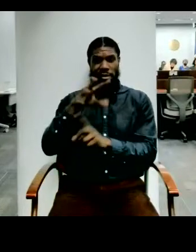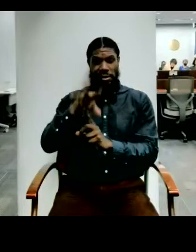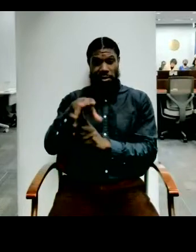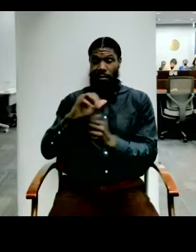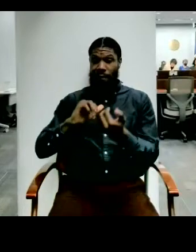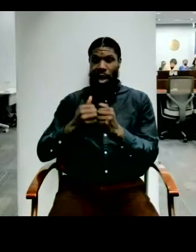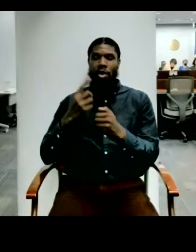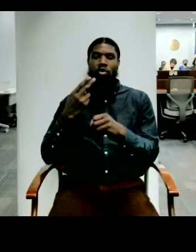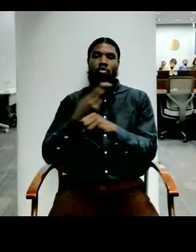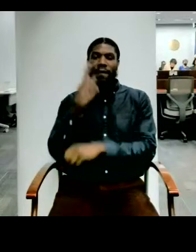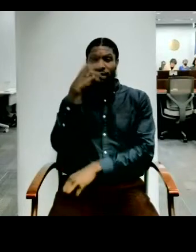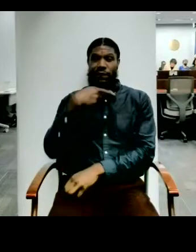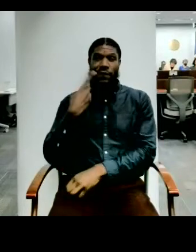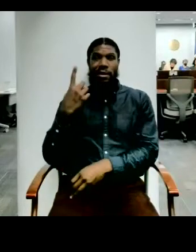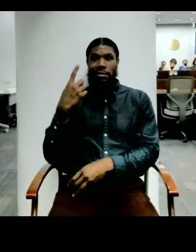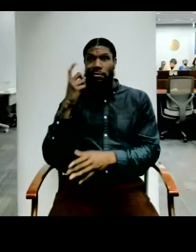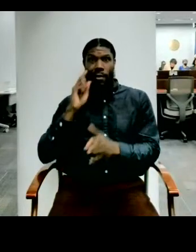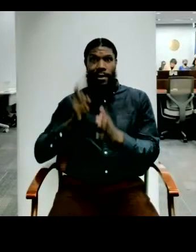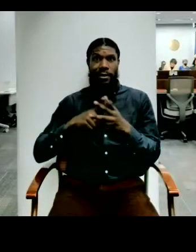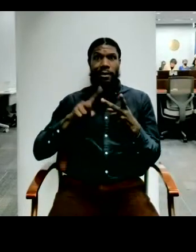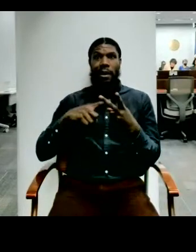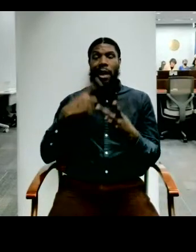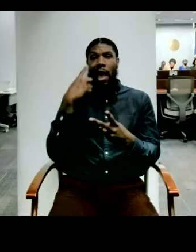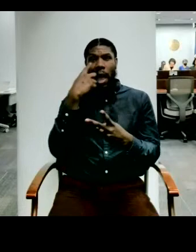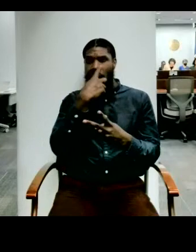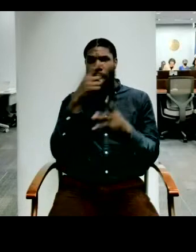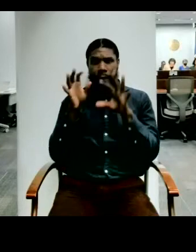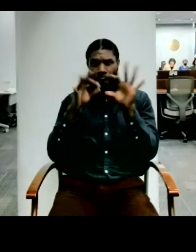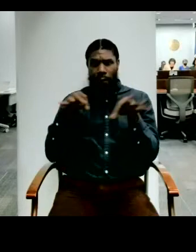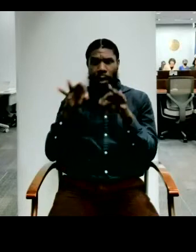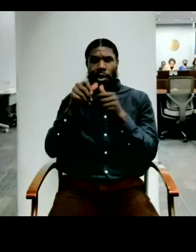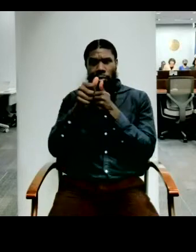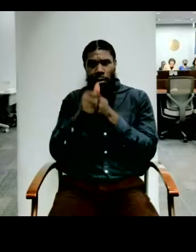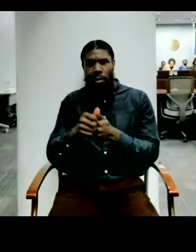eye tracking, mouse tracking, et cetera. And these systems raise discriminations,